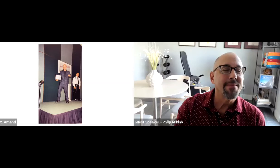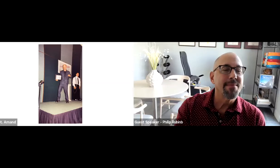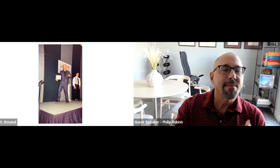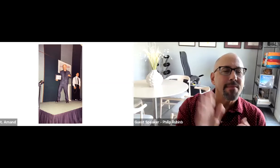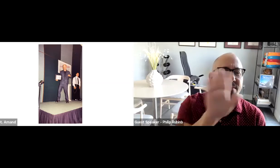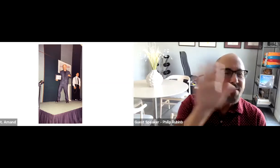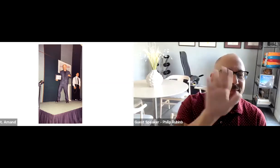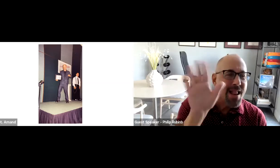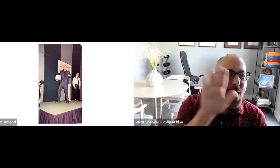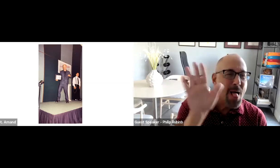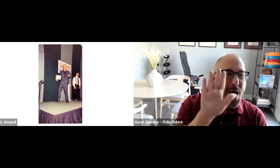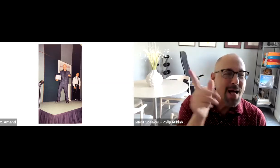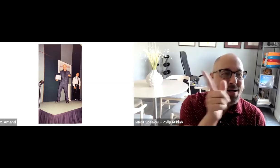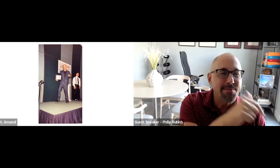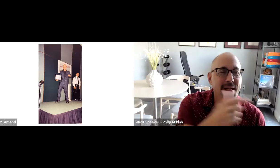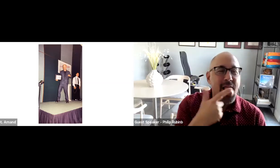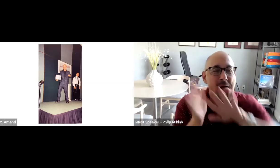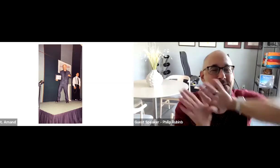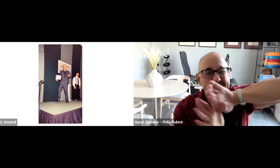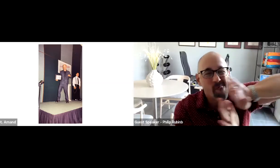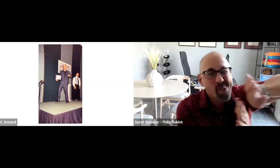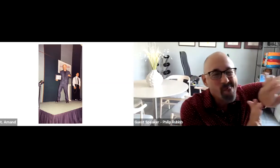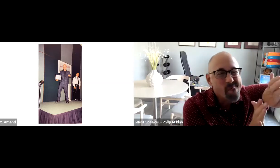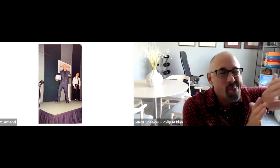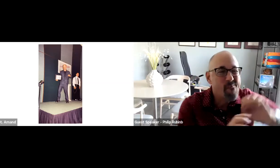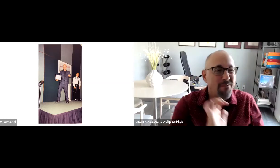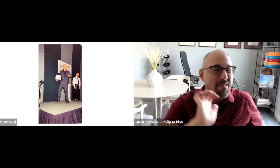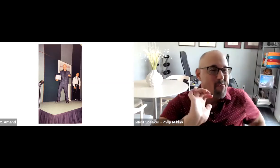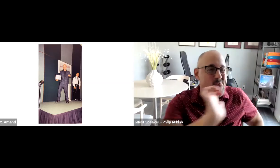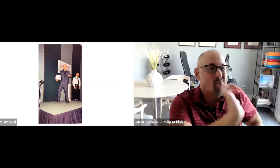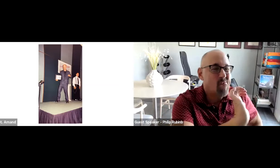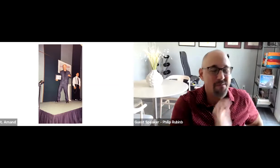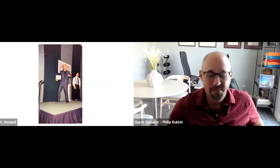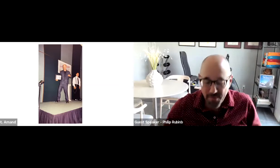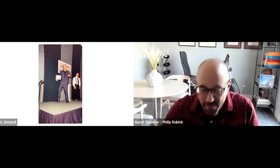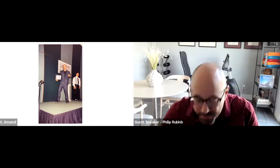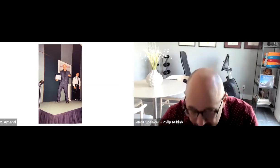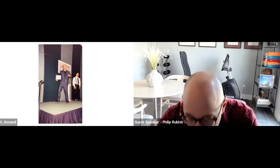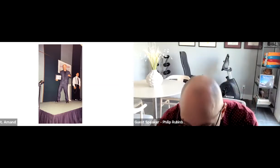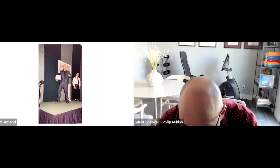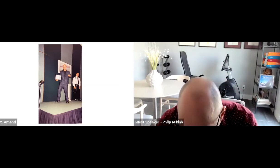Ha ha ha! That's in the picture of him with his award. Hello. Hello. On to the next slide, please.